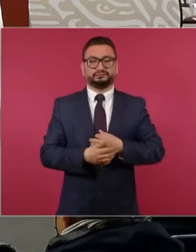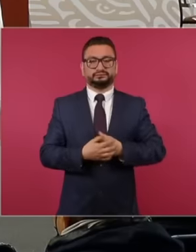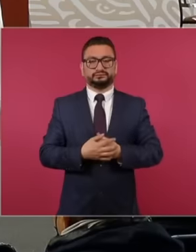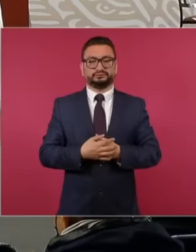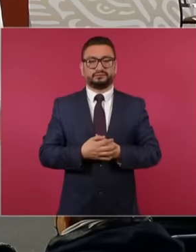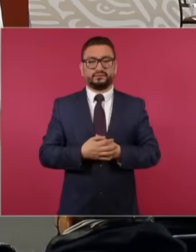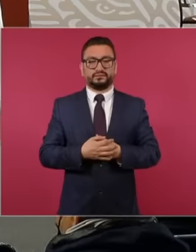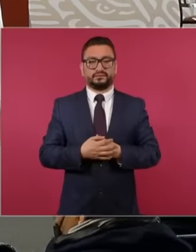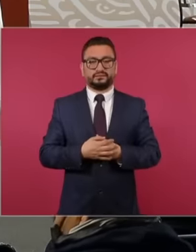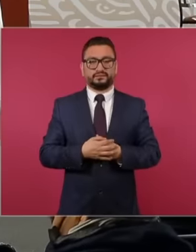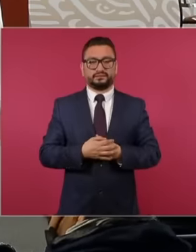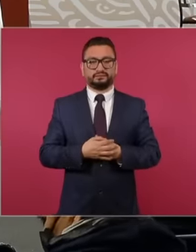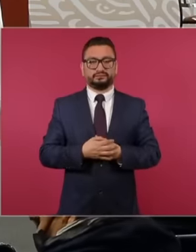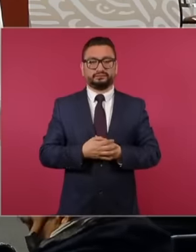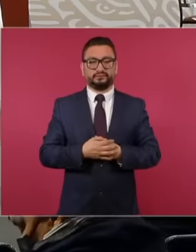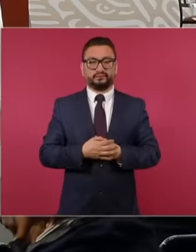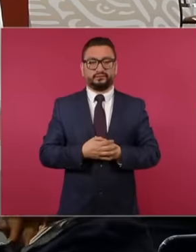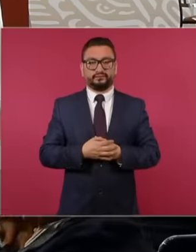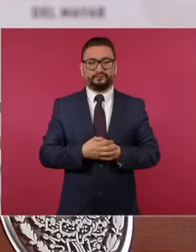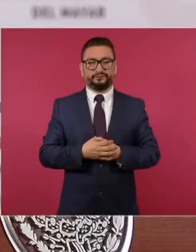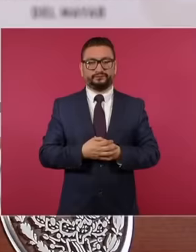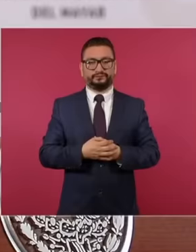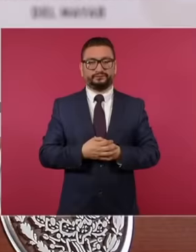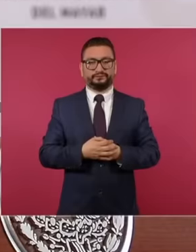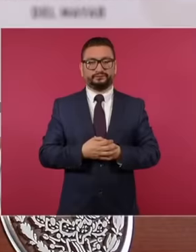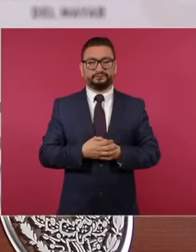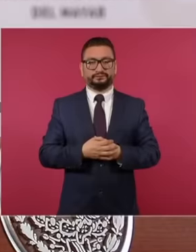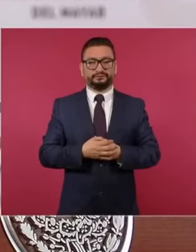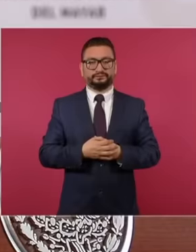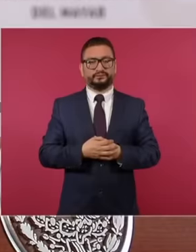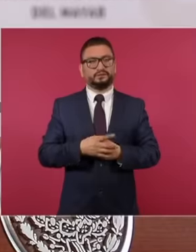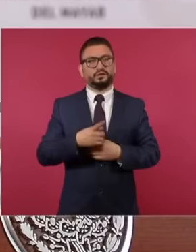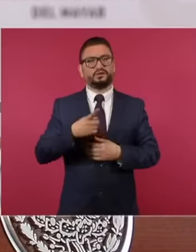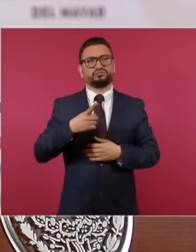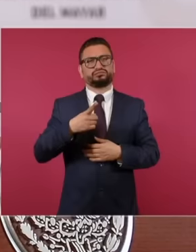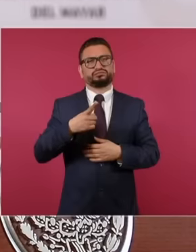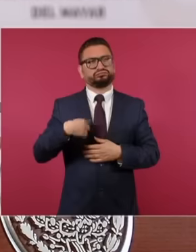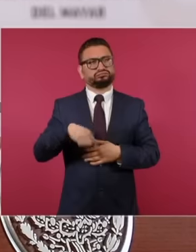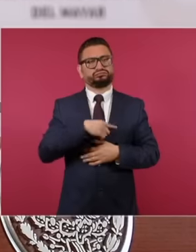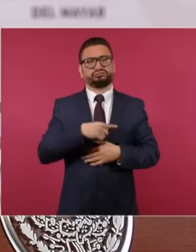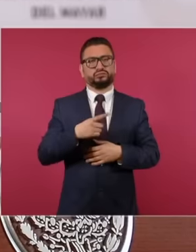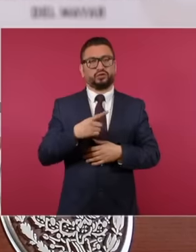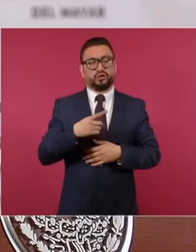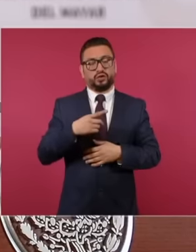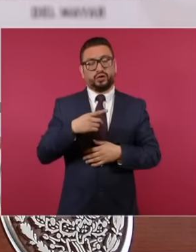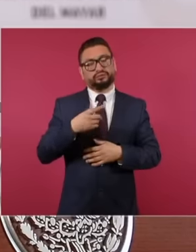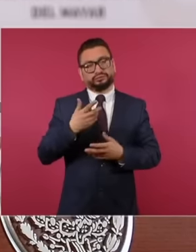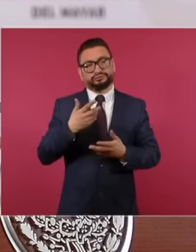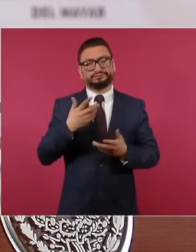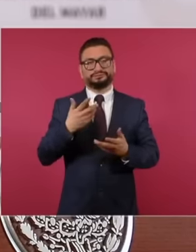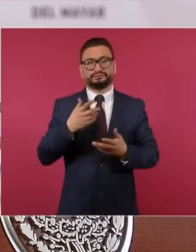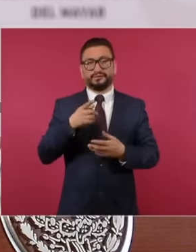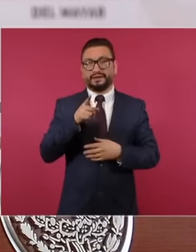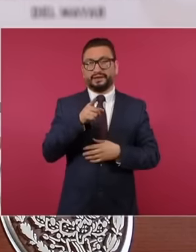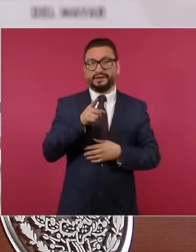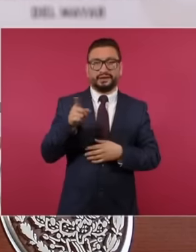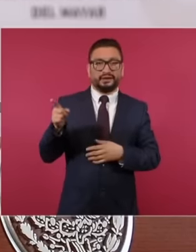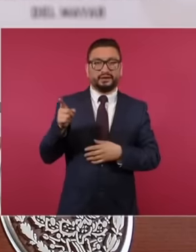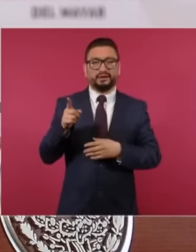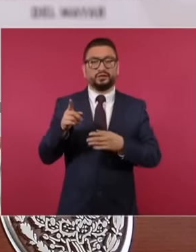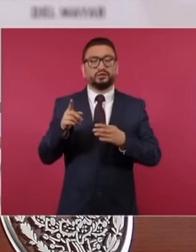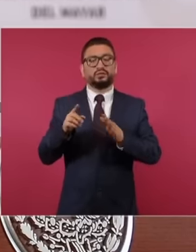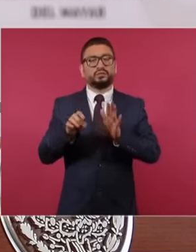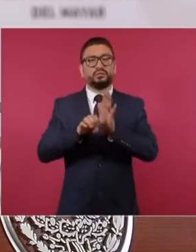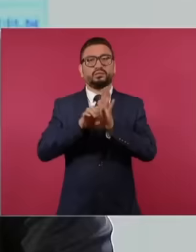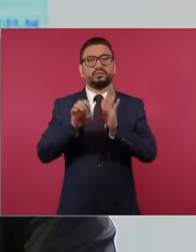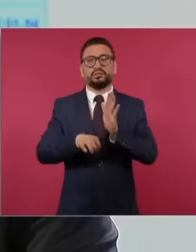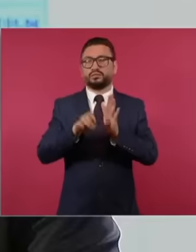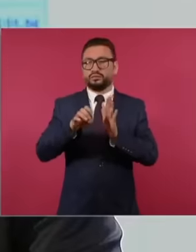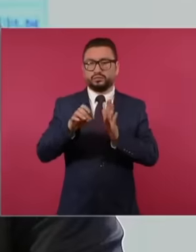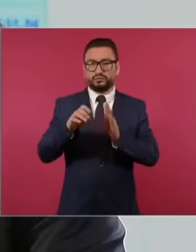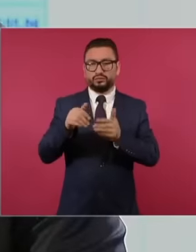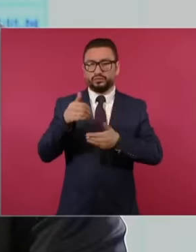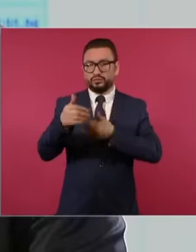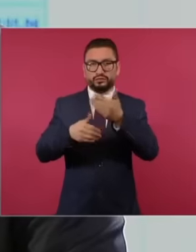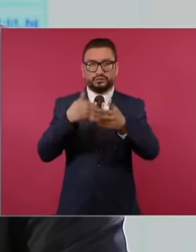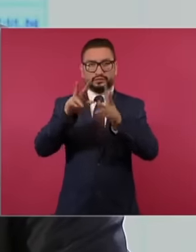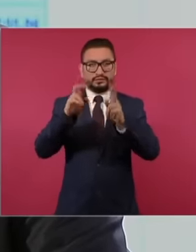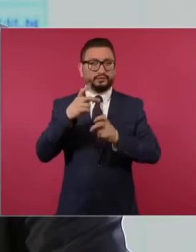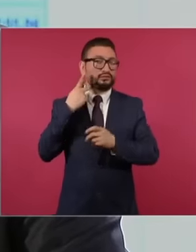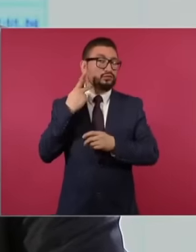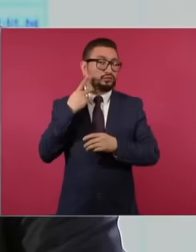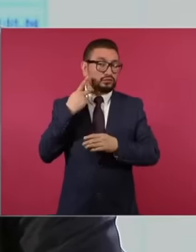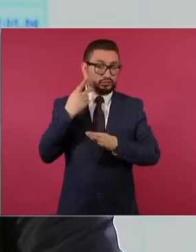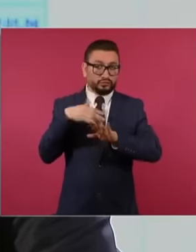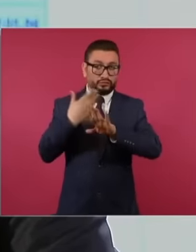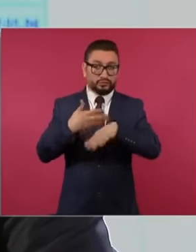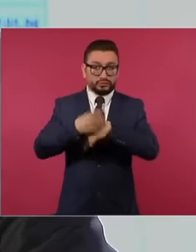this would not have any reason to affect, let's say the course of the political struggle, but obviously